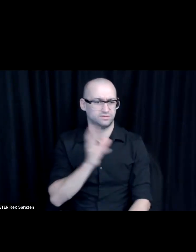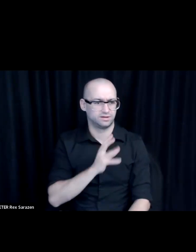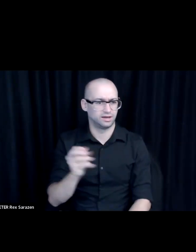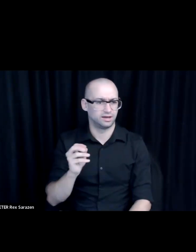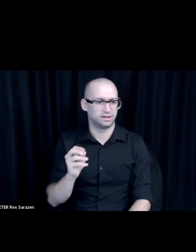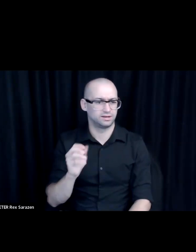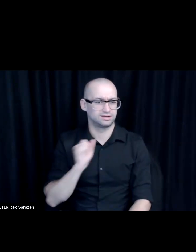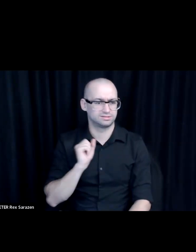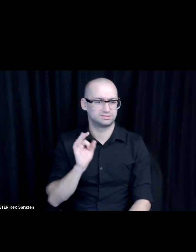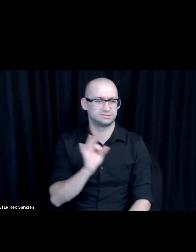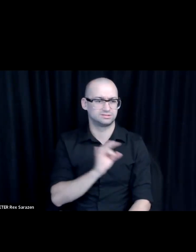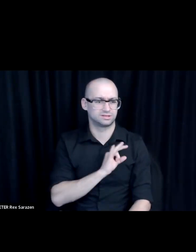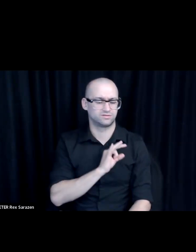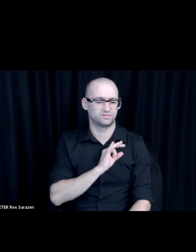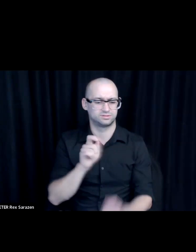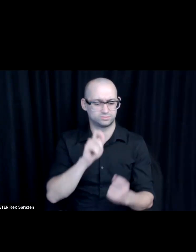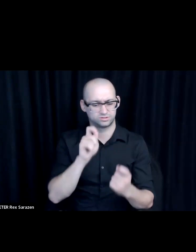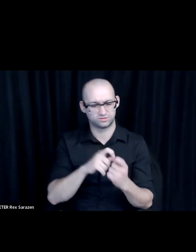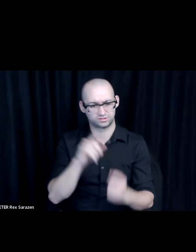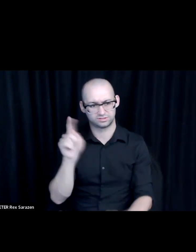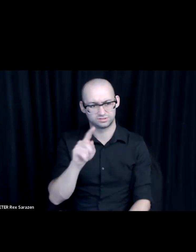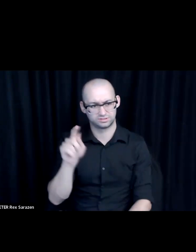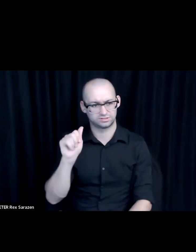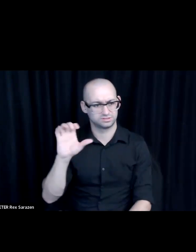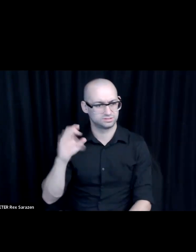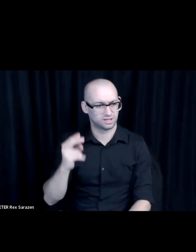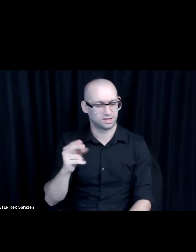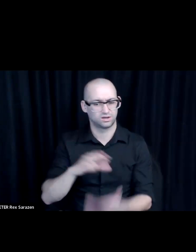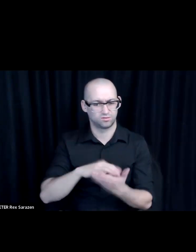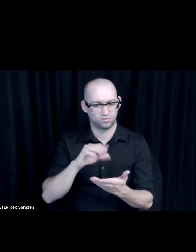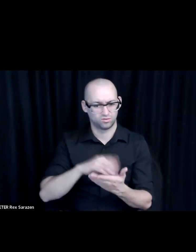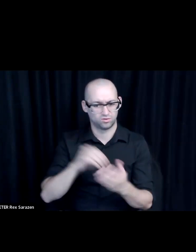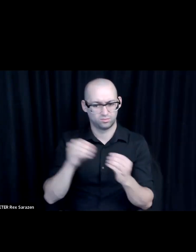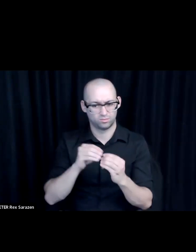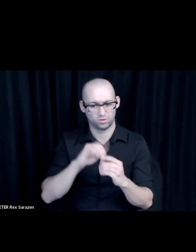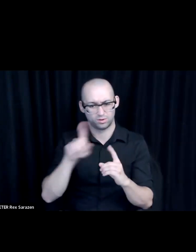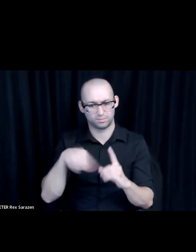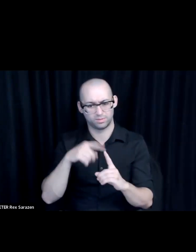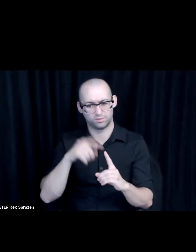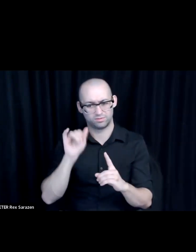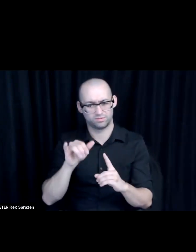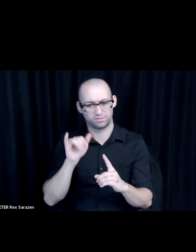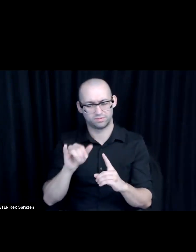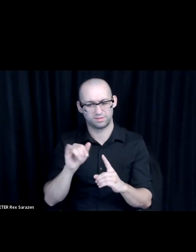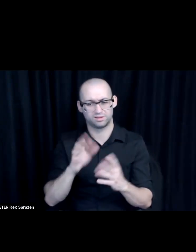our staff, and particularly Zach to to learn more about that. So we'll make sure that our contact